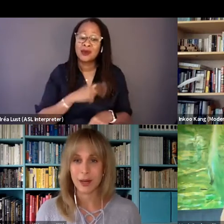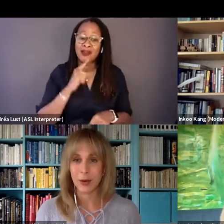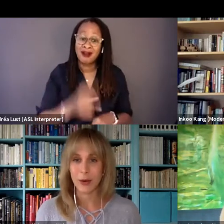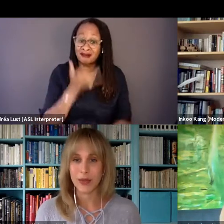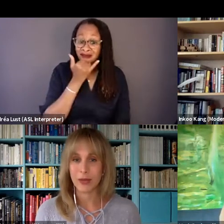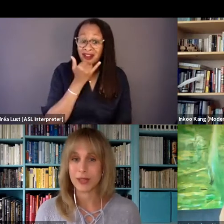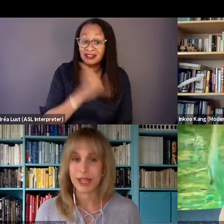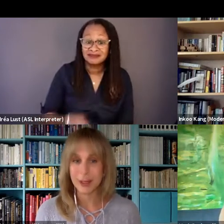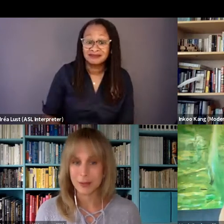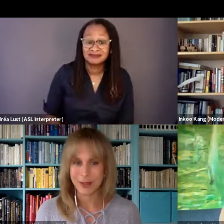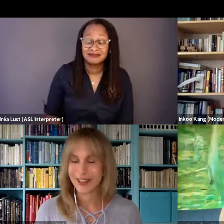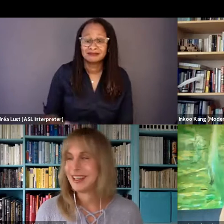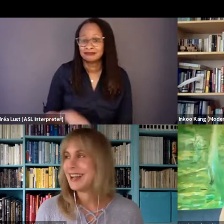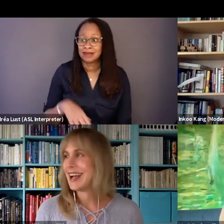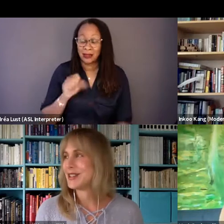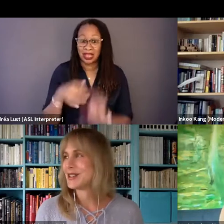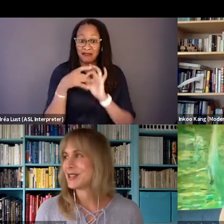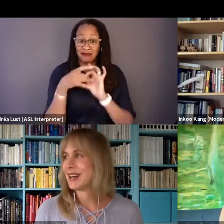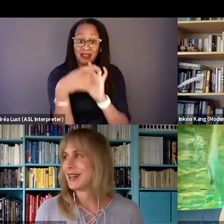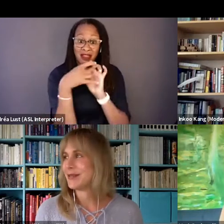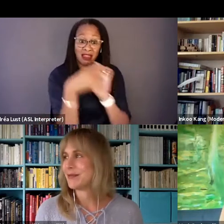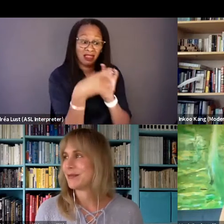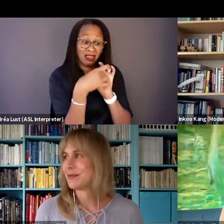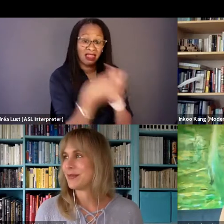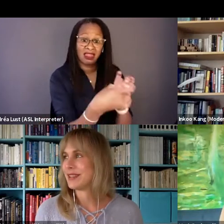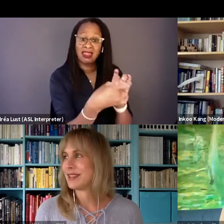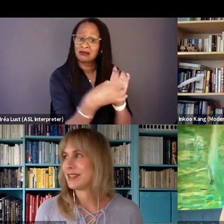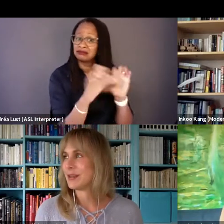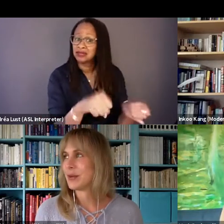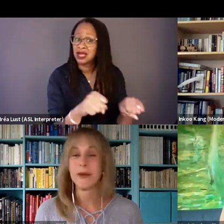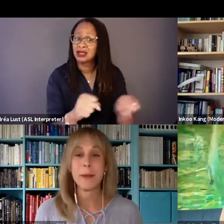And we're only relatable and we can only build empathy